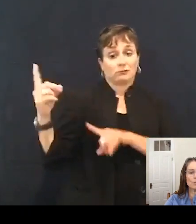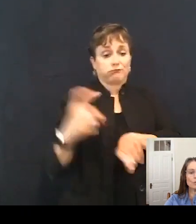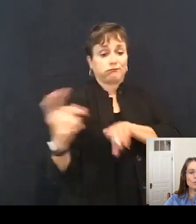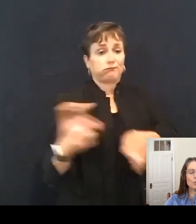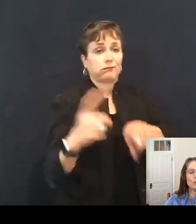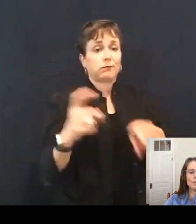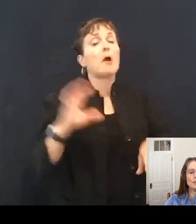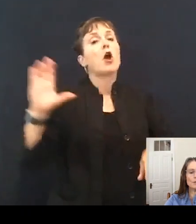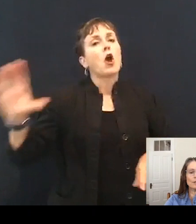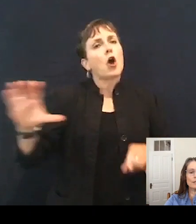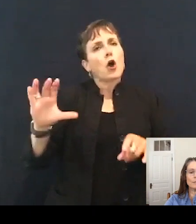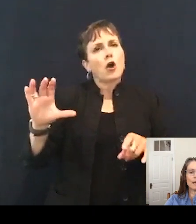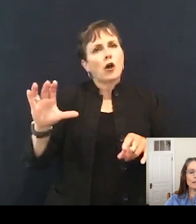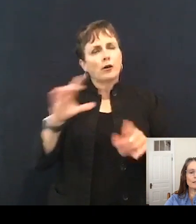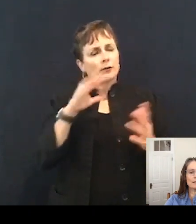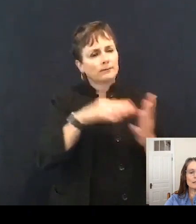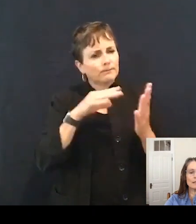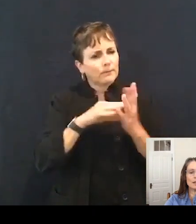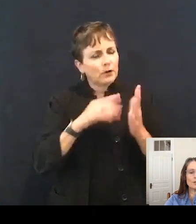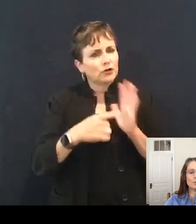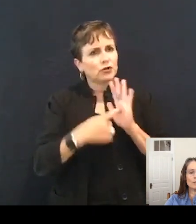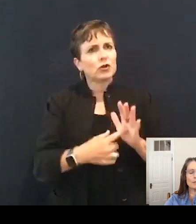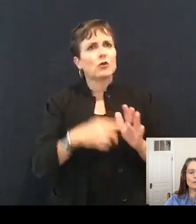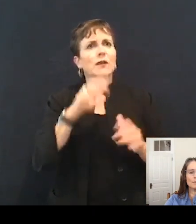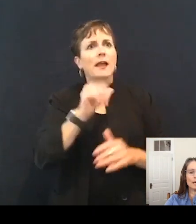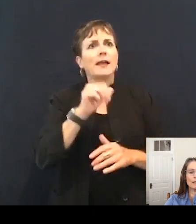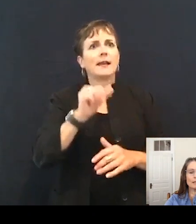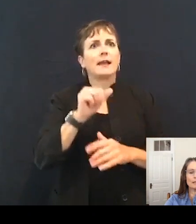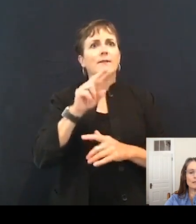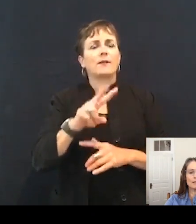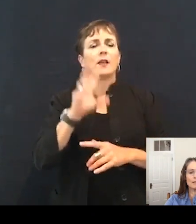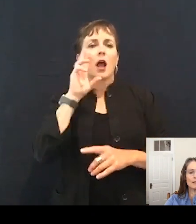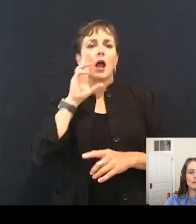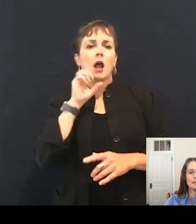restored hearing and balance in USH1C mice.